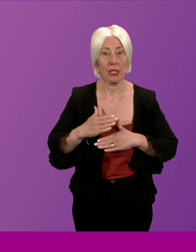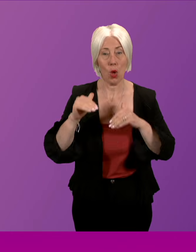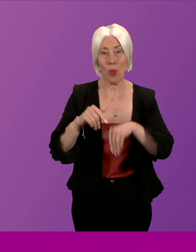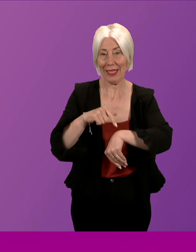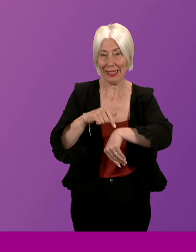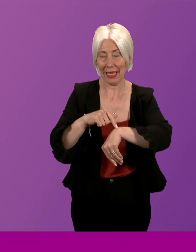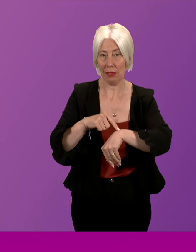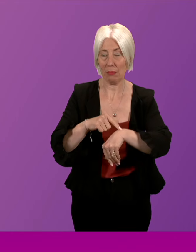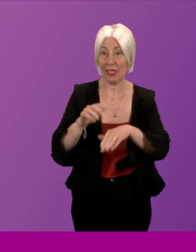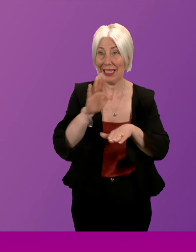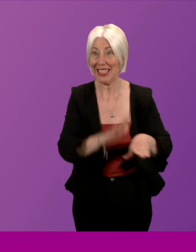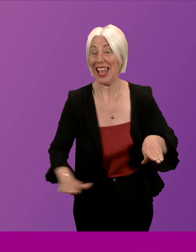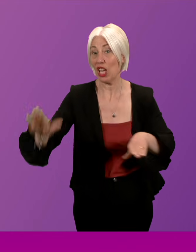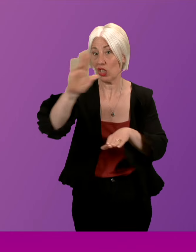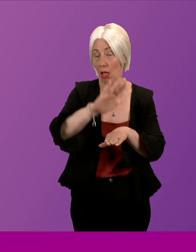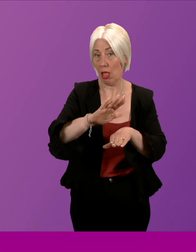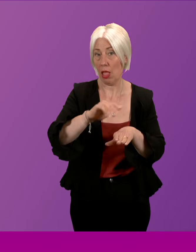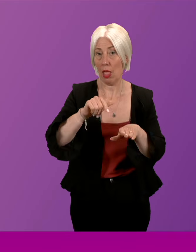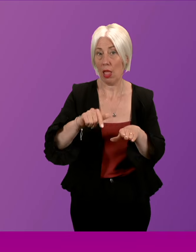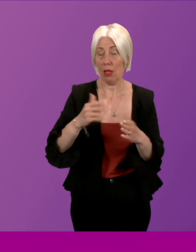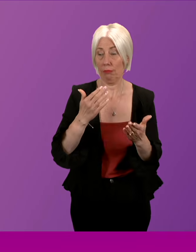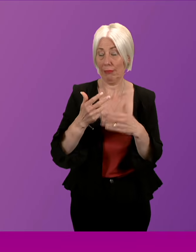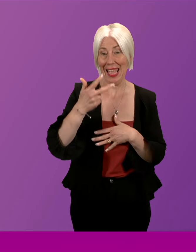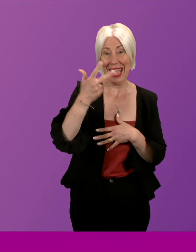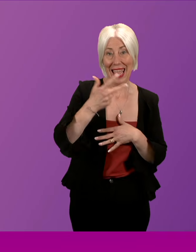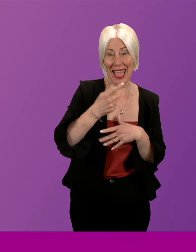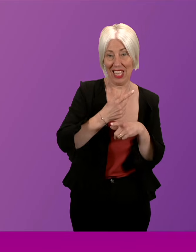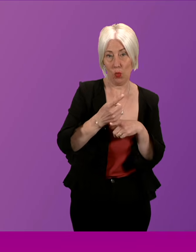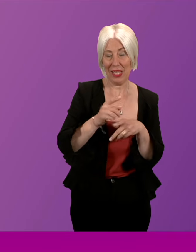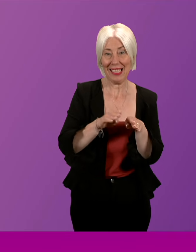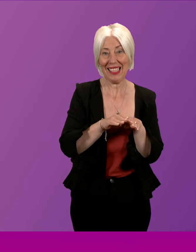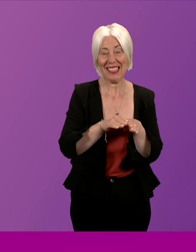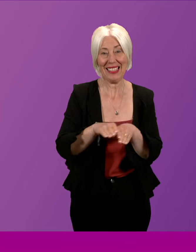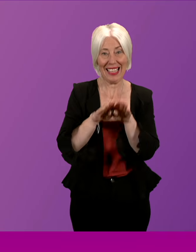the national performance against the 18-week CAMHS standard has been sustained,